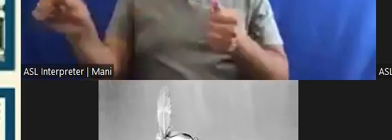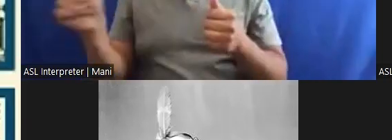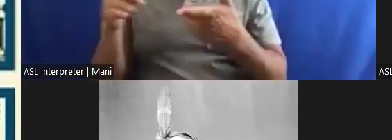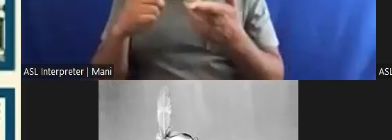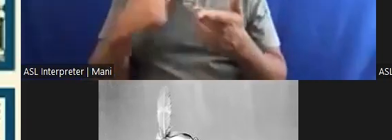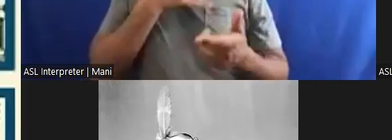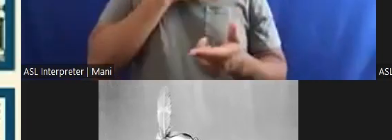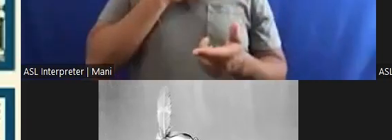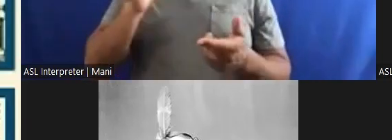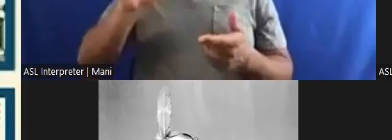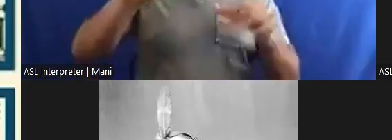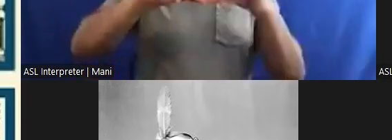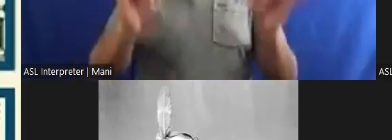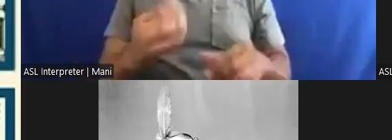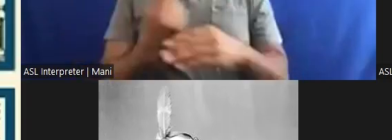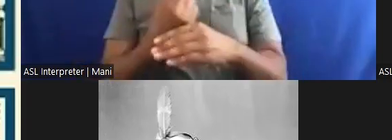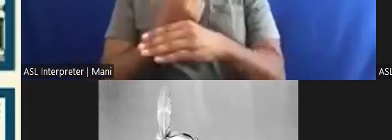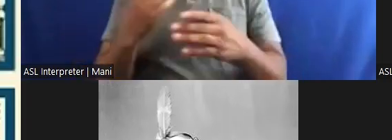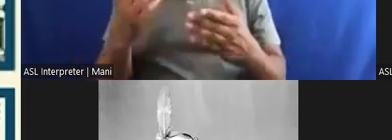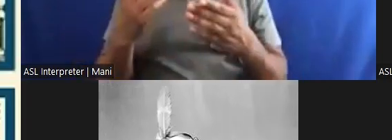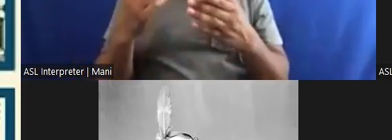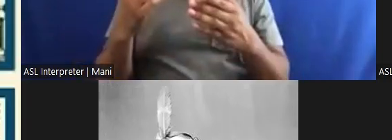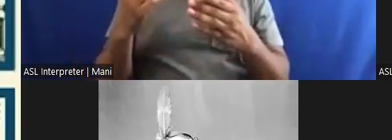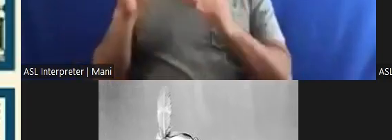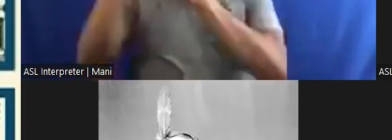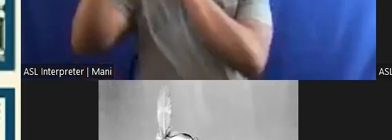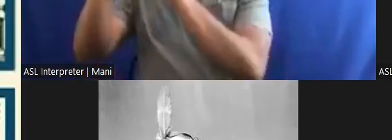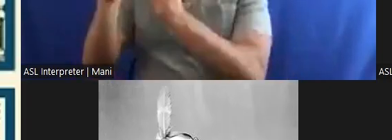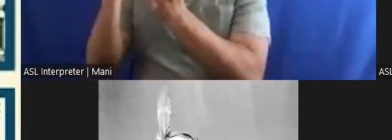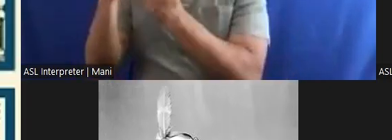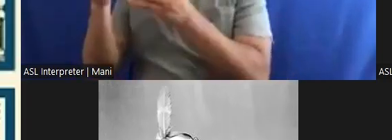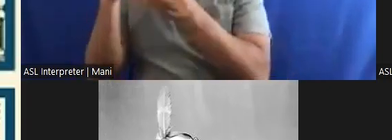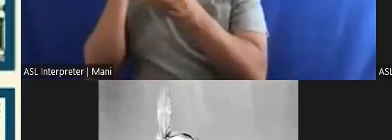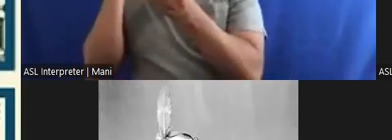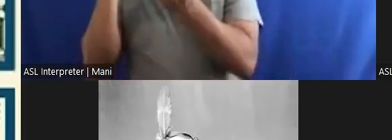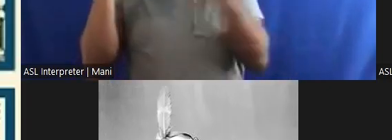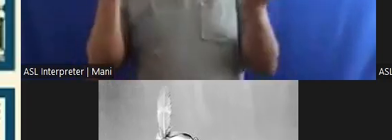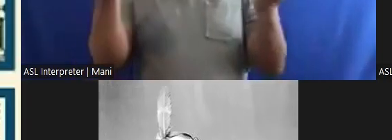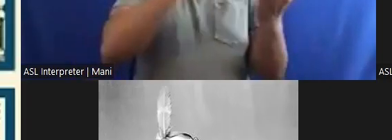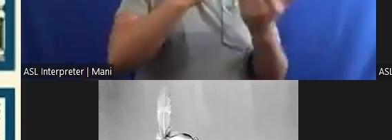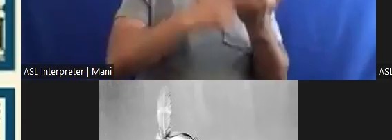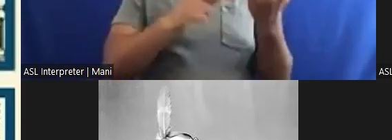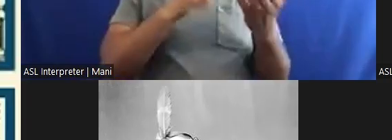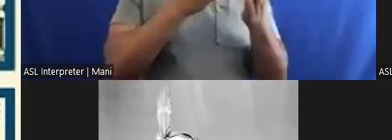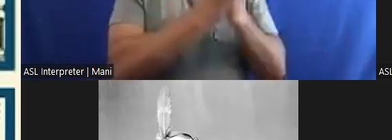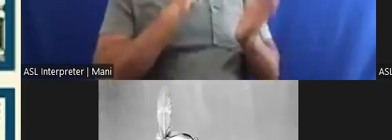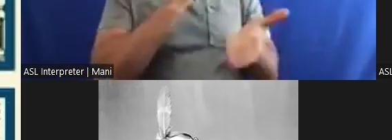and that give notification to other programs to come in and to assist? Yeah, that is such a